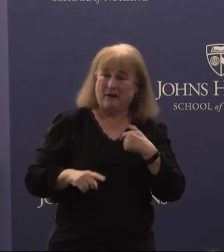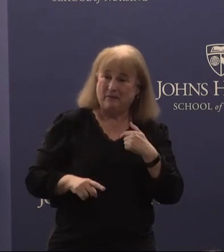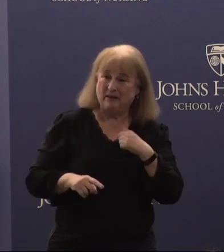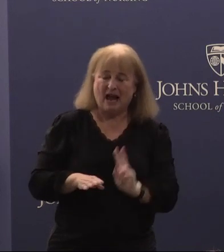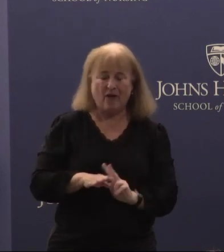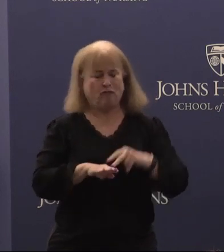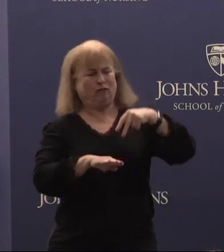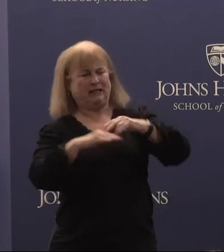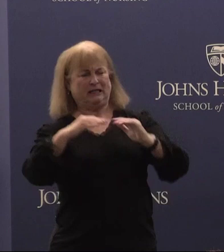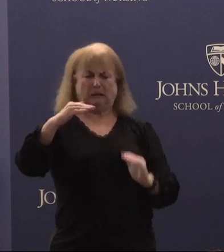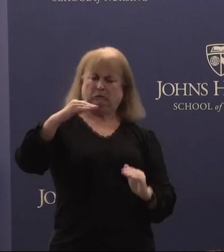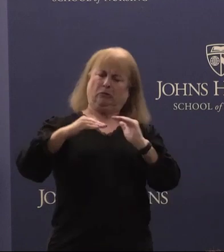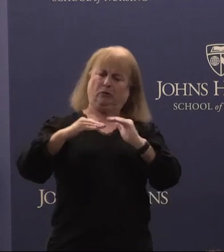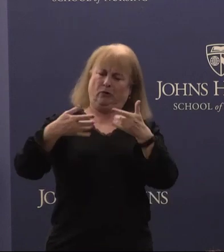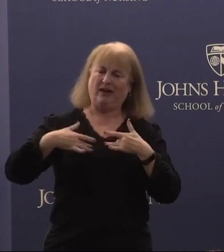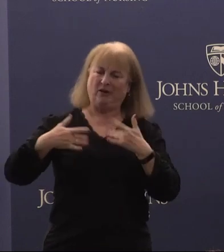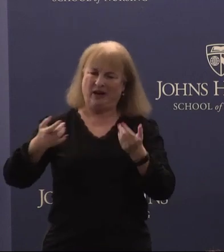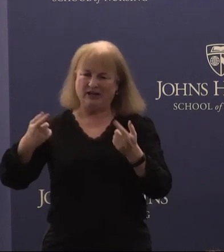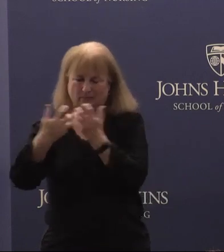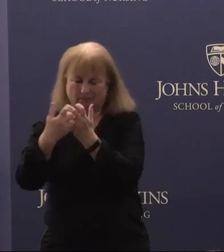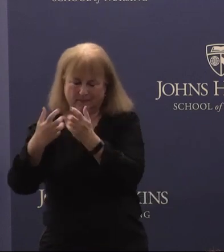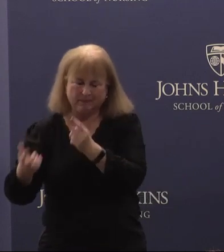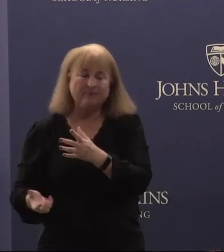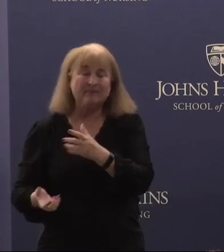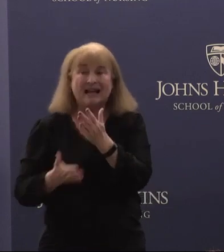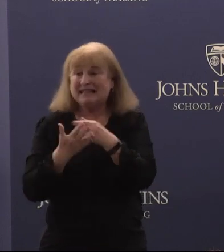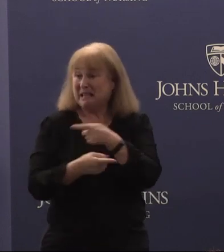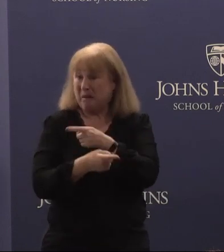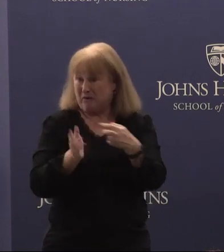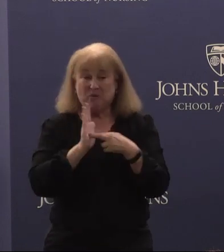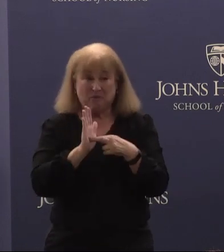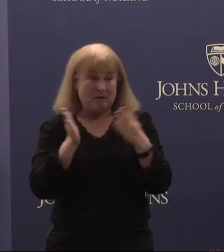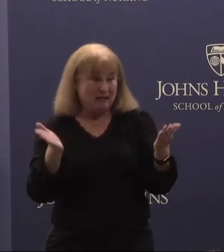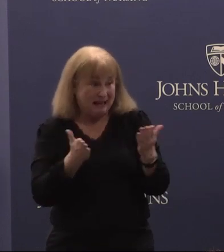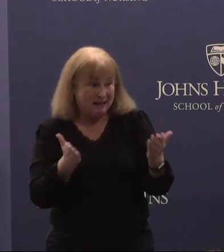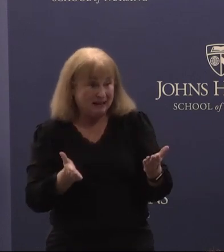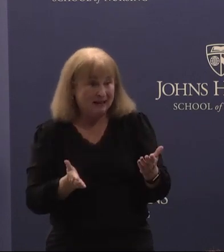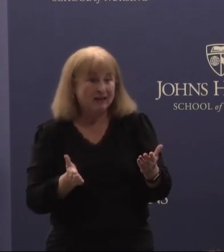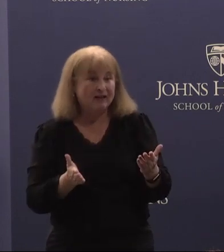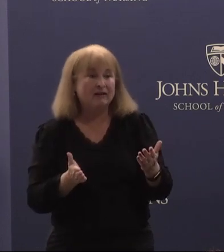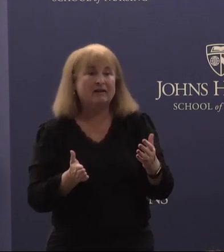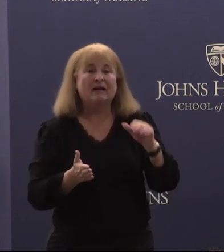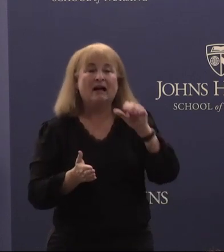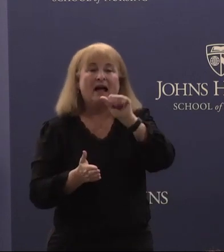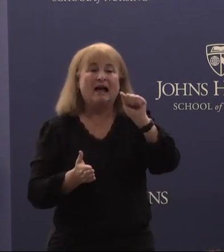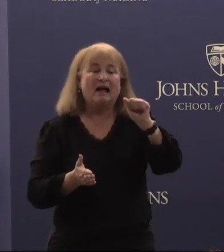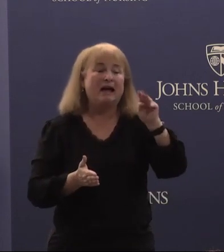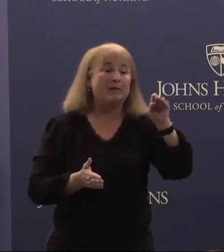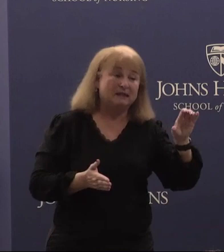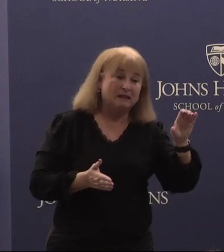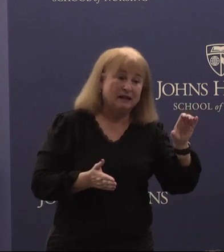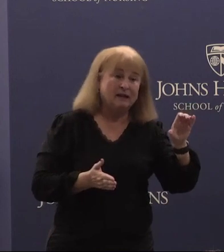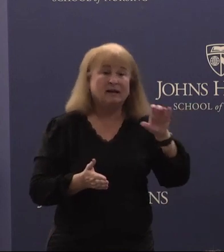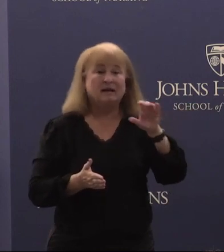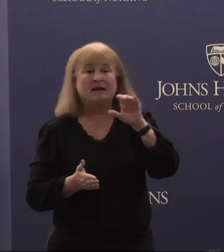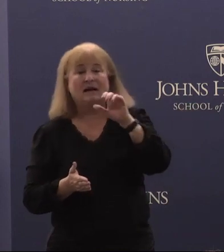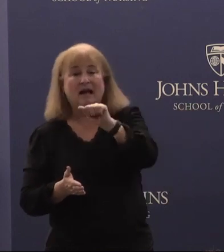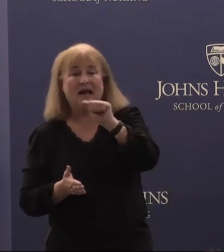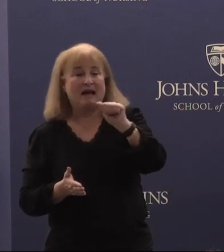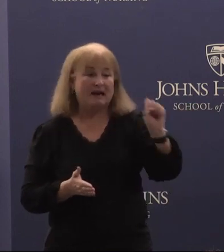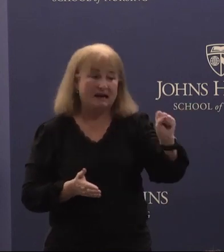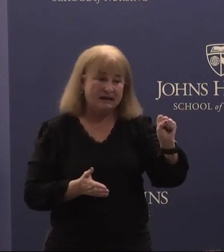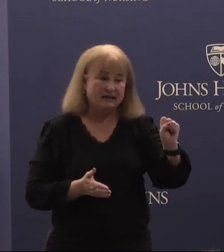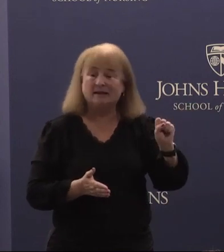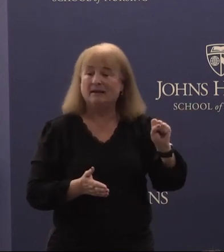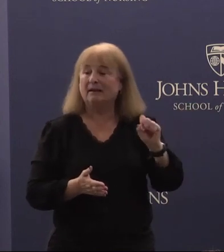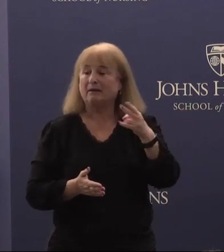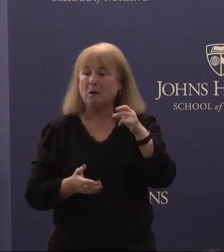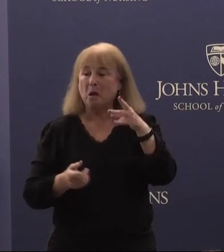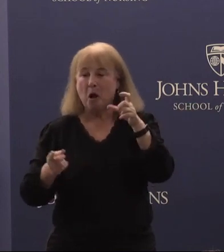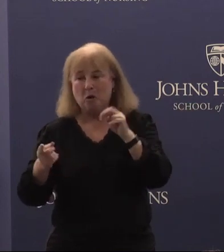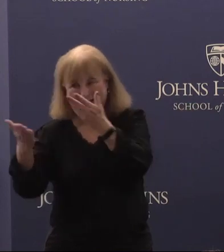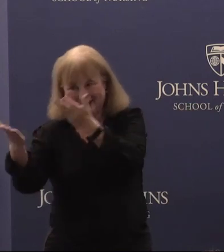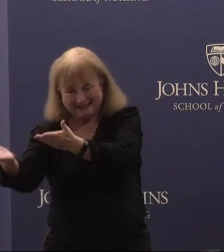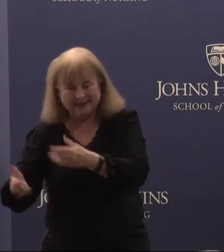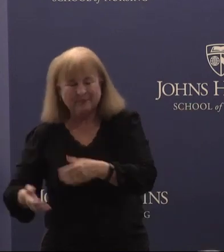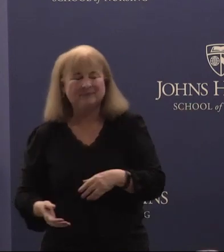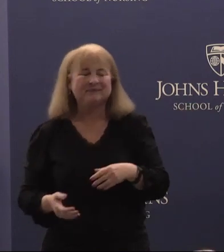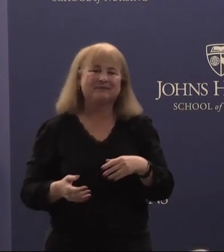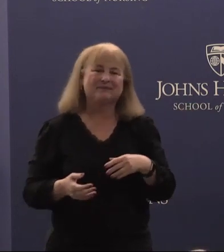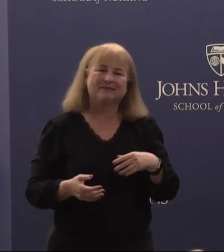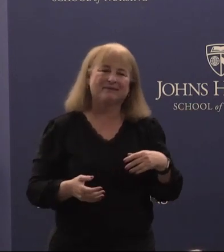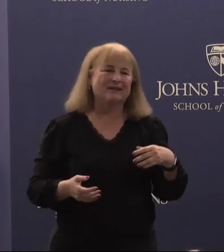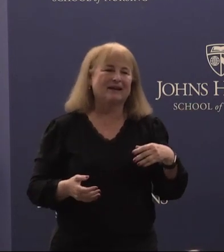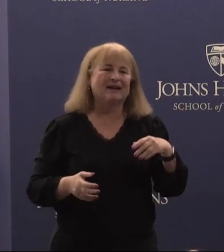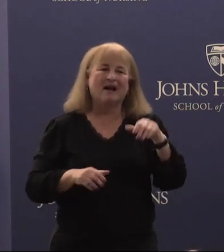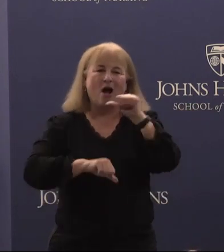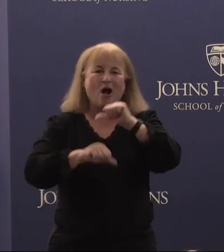occasion and some of you are represented here AAMC, Triple S Holden, the heart of science.